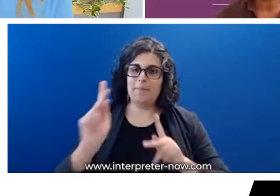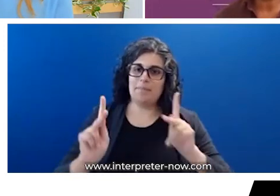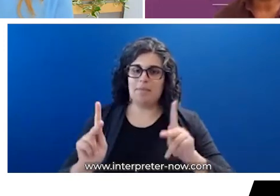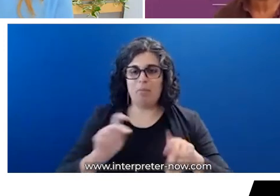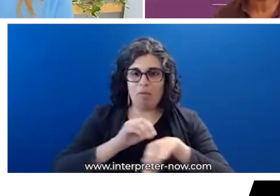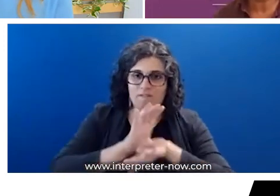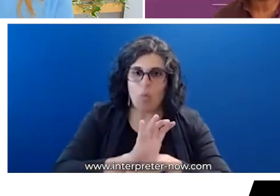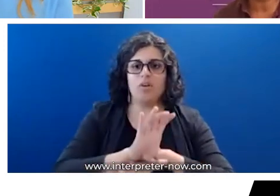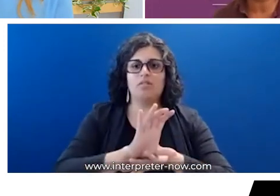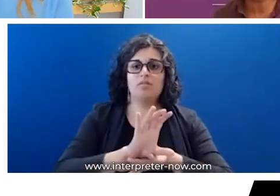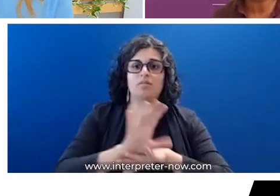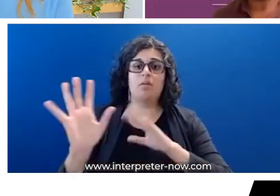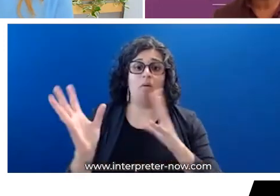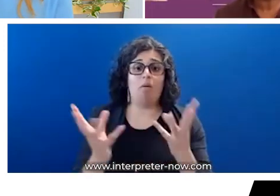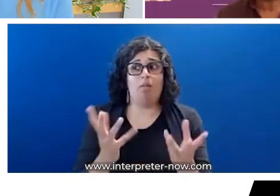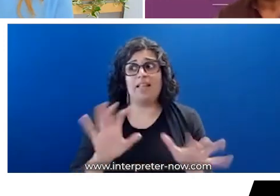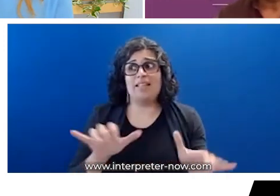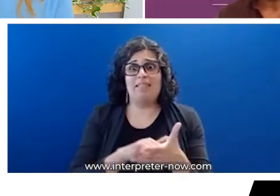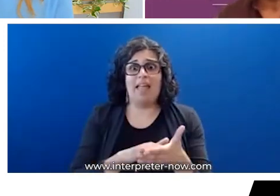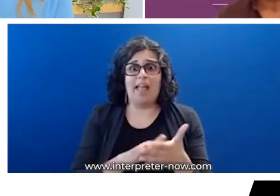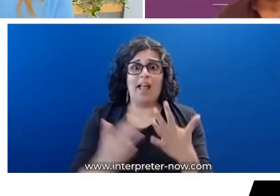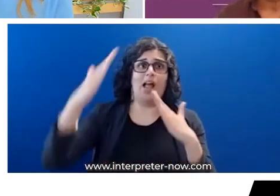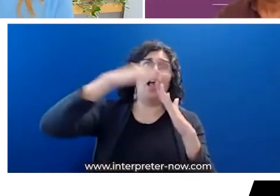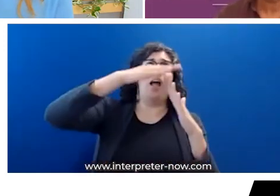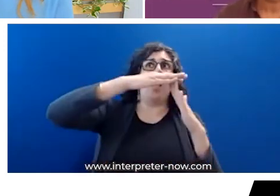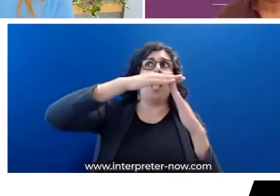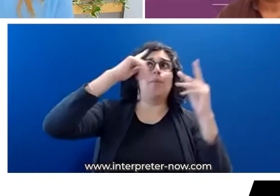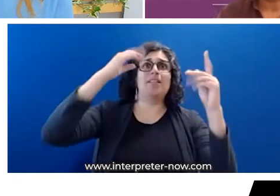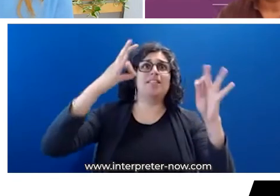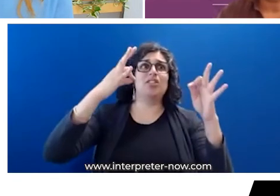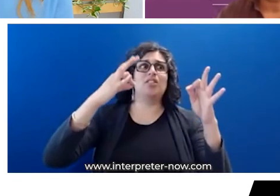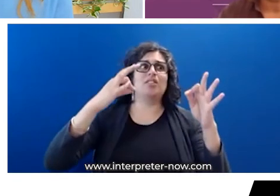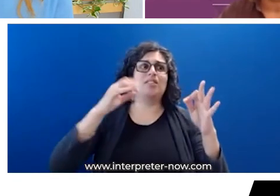And so, they did so, making decisions at the top without really hearing input from those